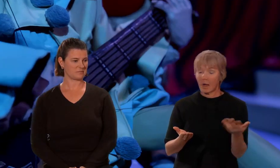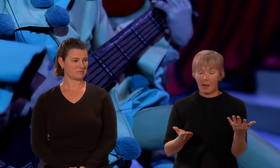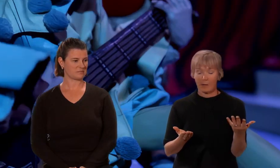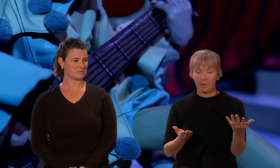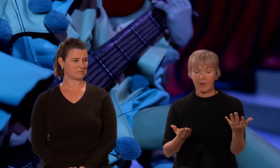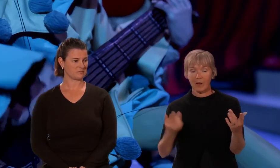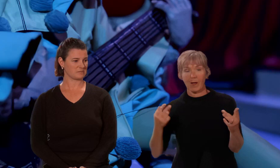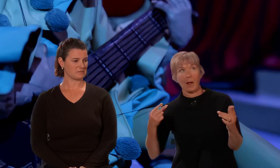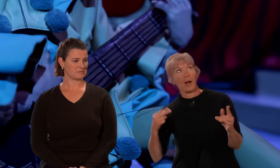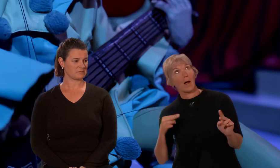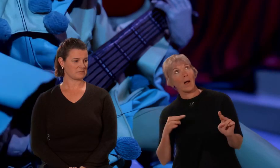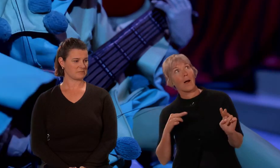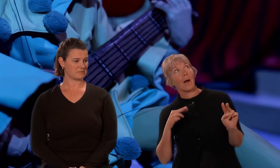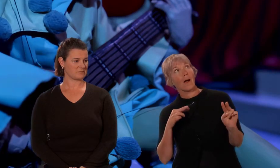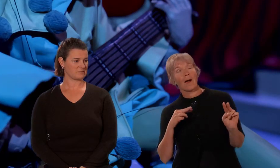You'd see what I see